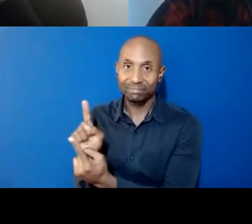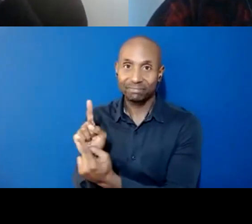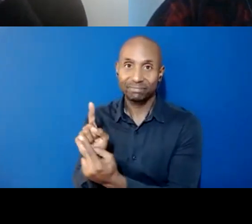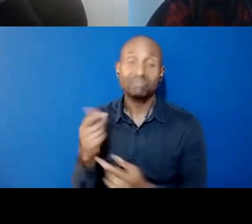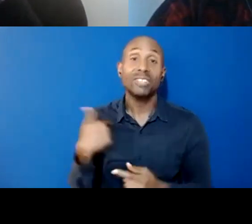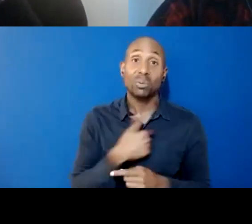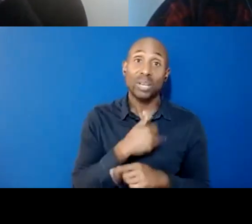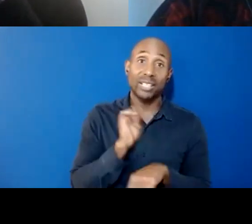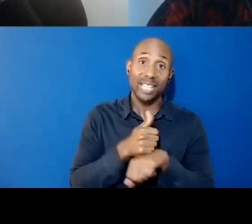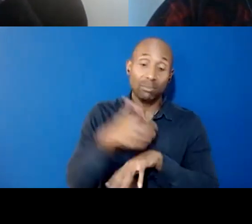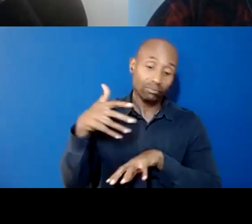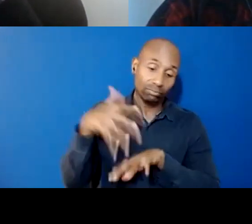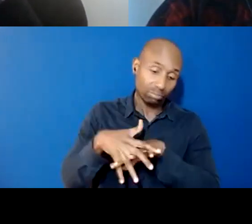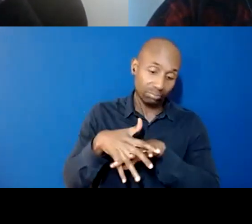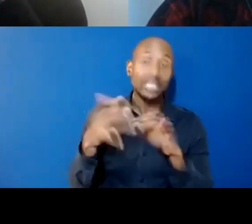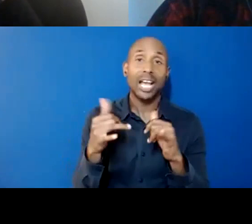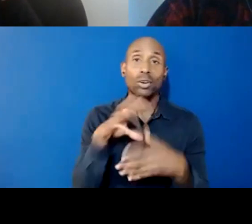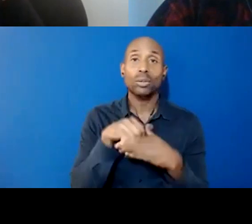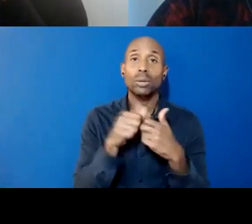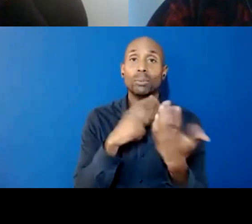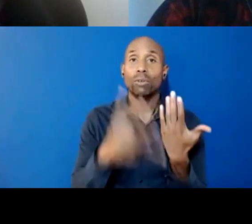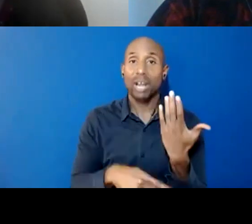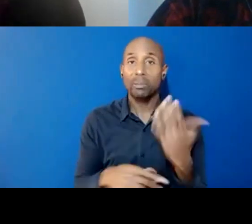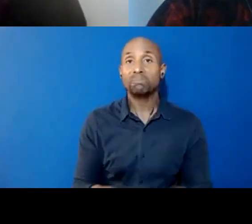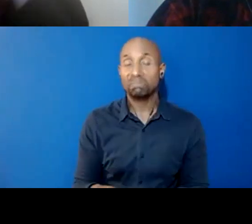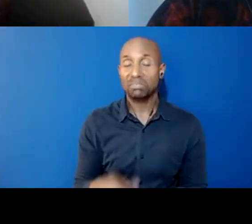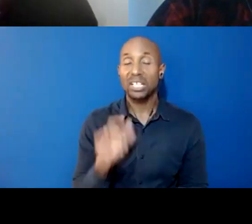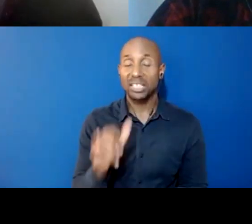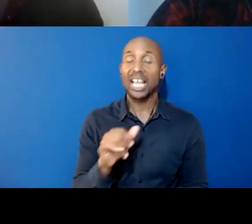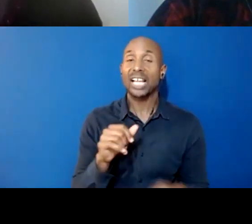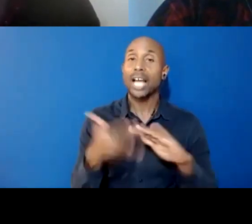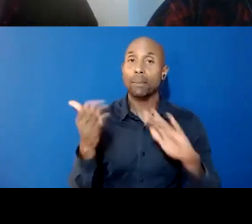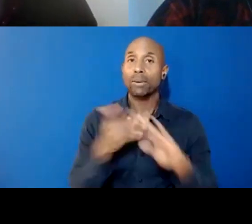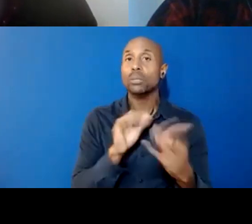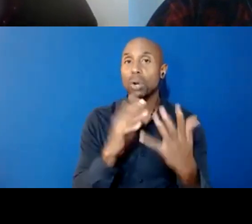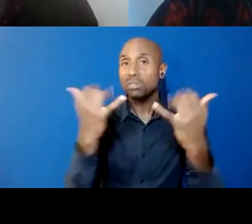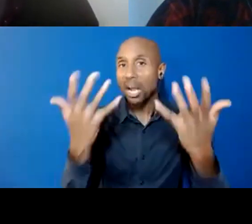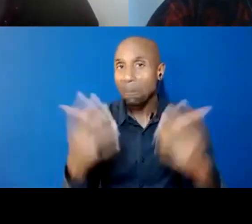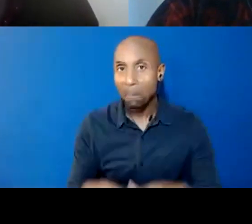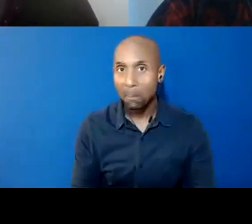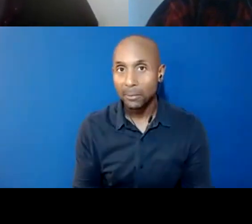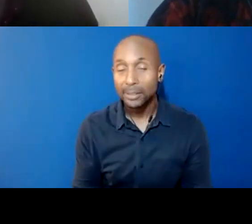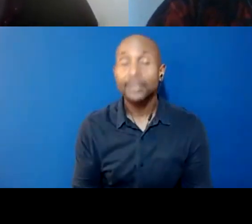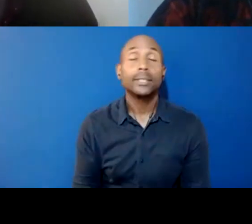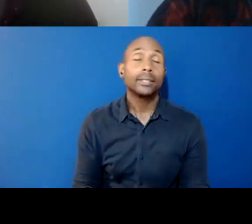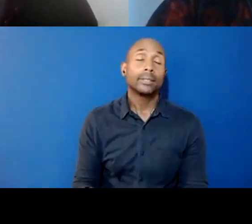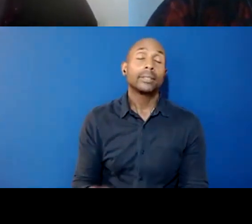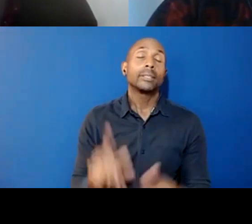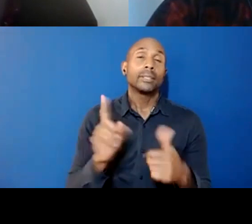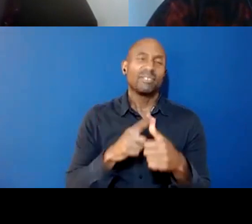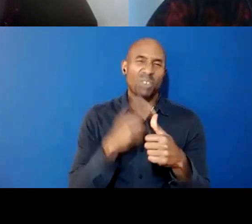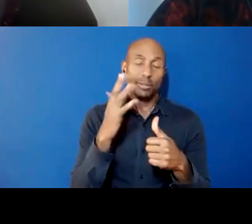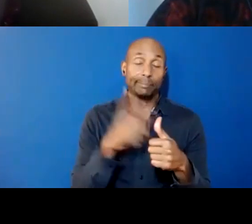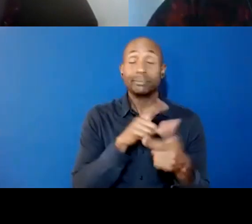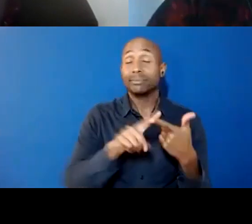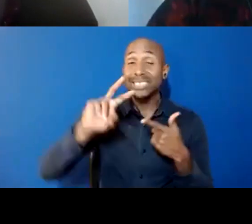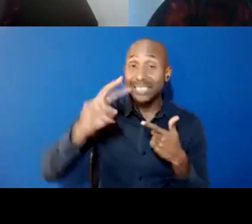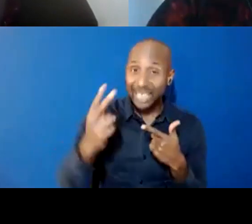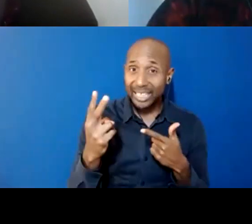I would also say that something we have been thinking about is how we figure out what we